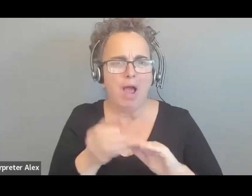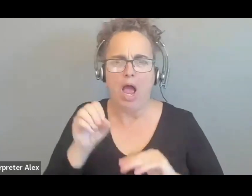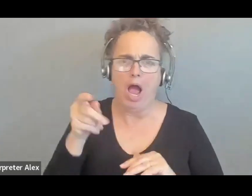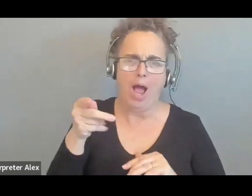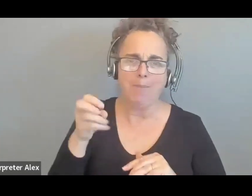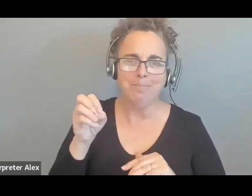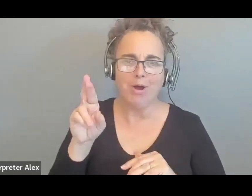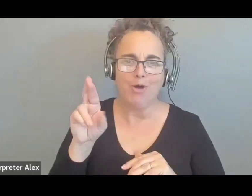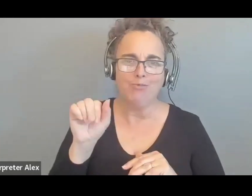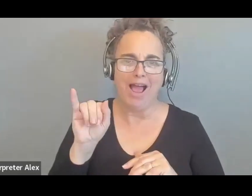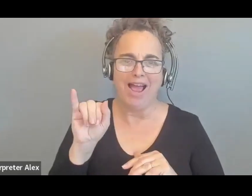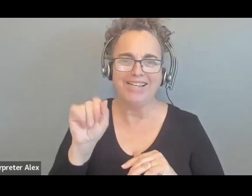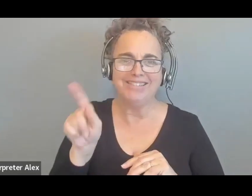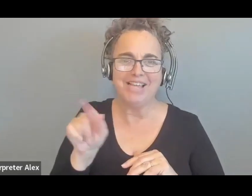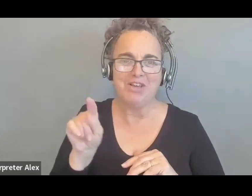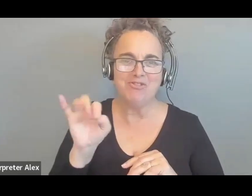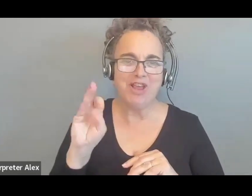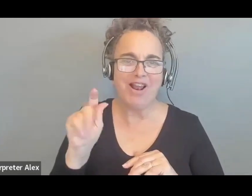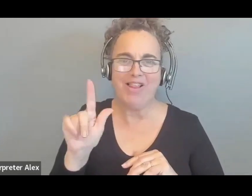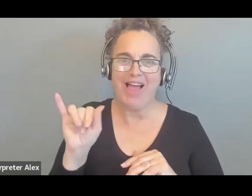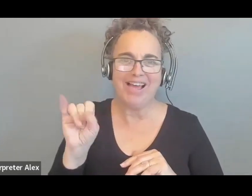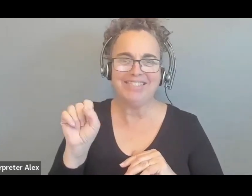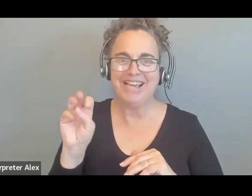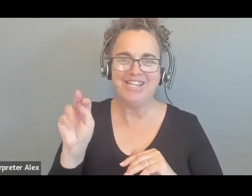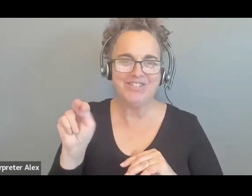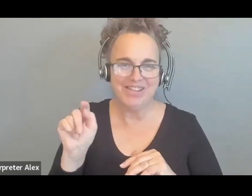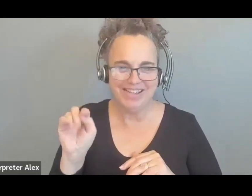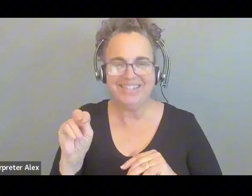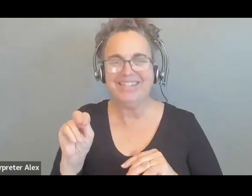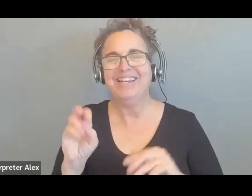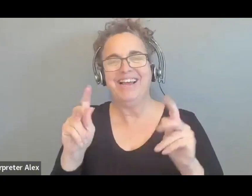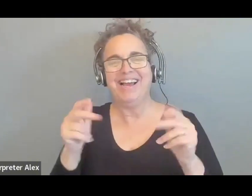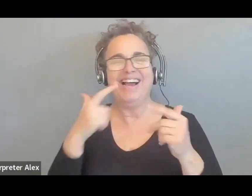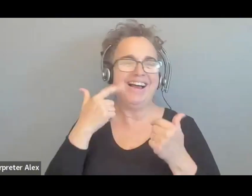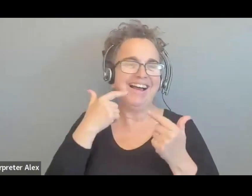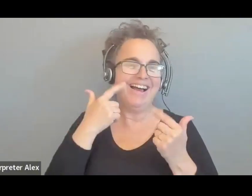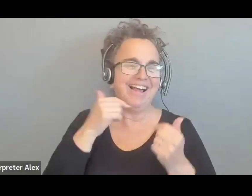Hold on. You know what I mean? Operationalizing, there we go. That's the word.